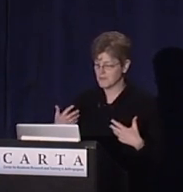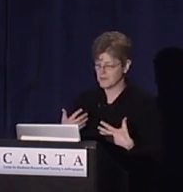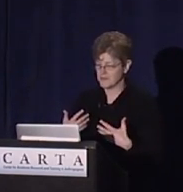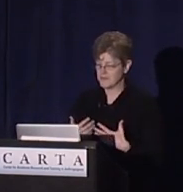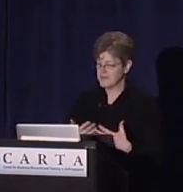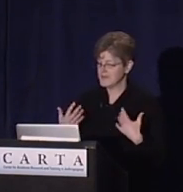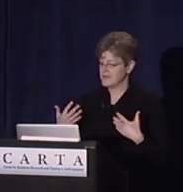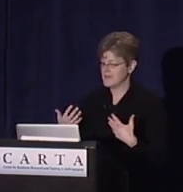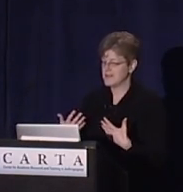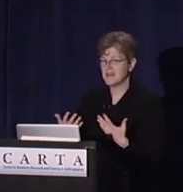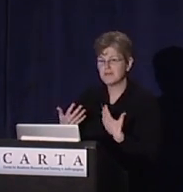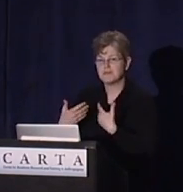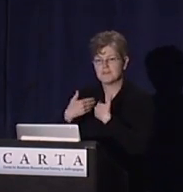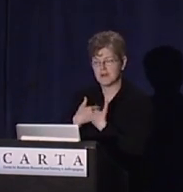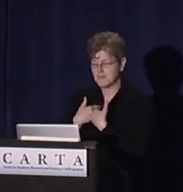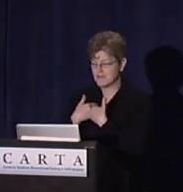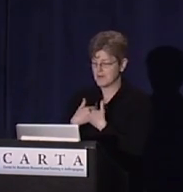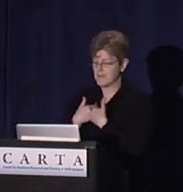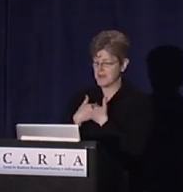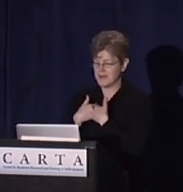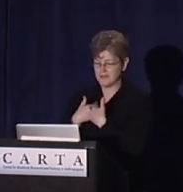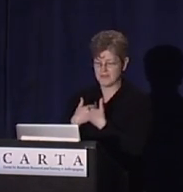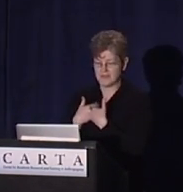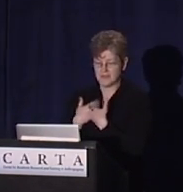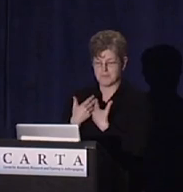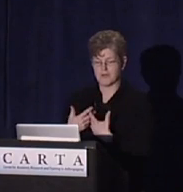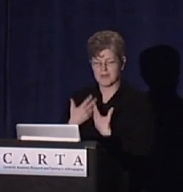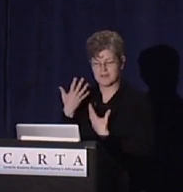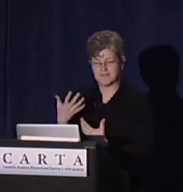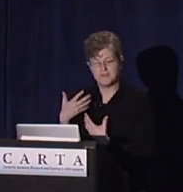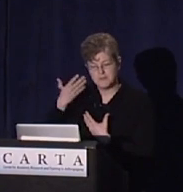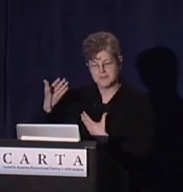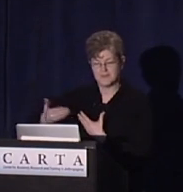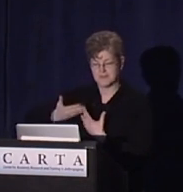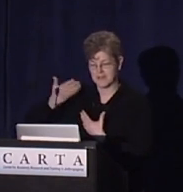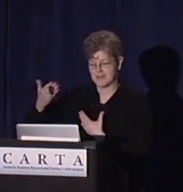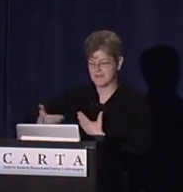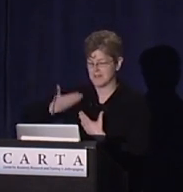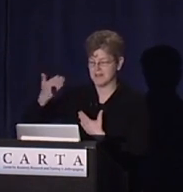the world, language has come, they're a product from us, humans connecting and